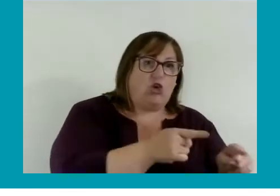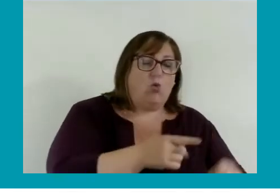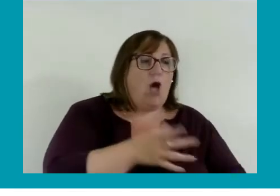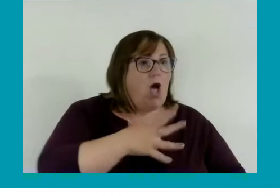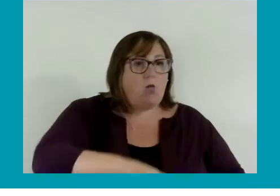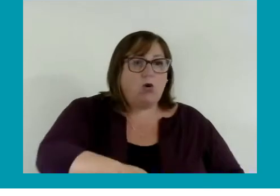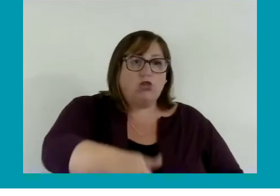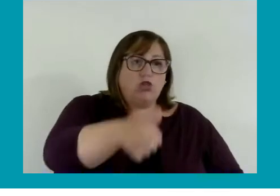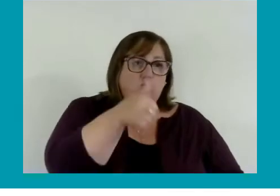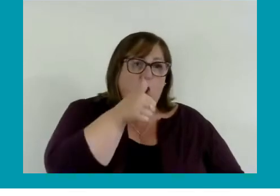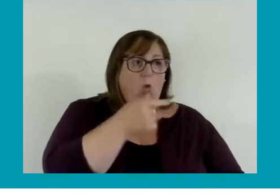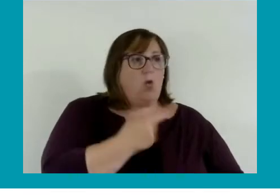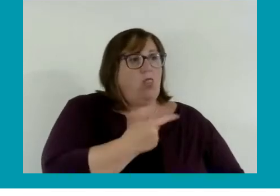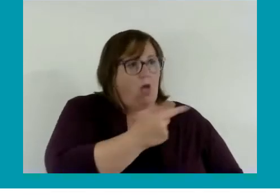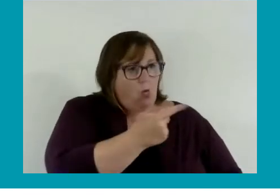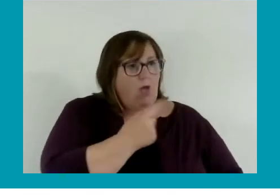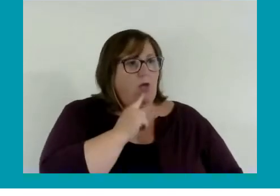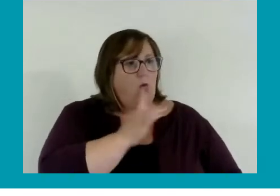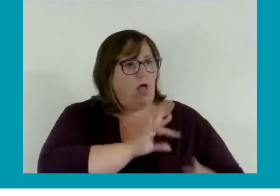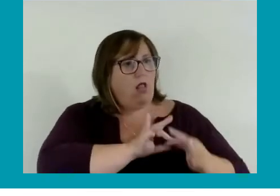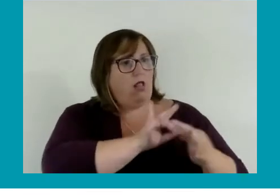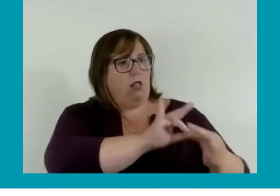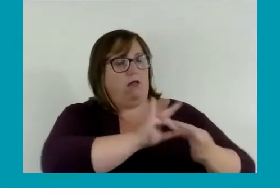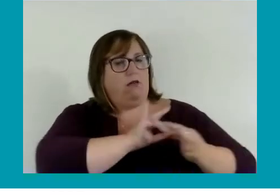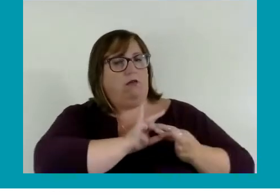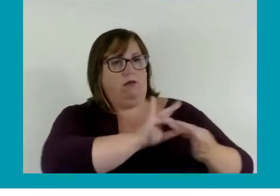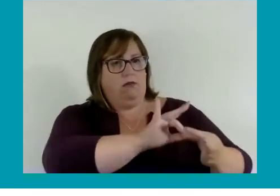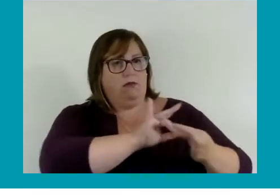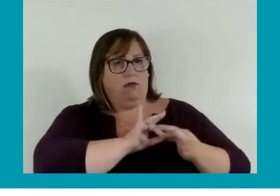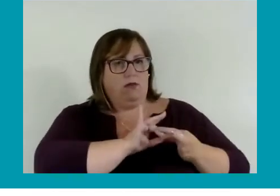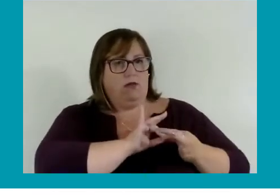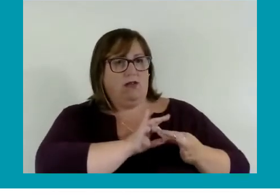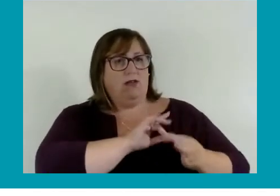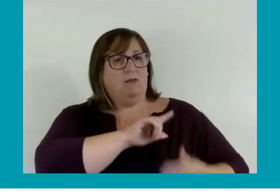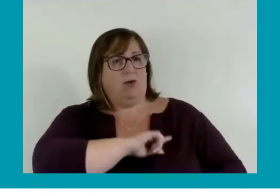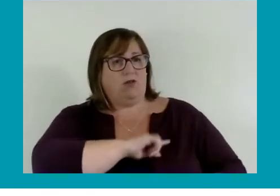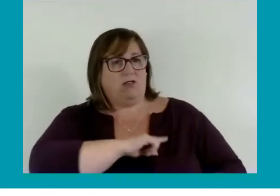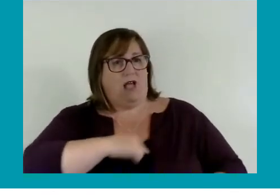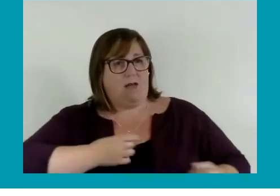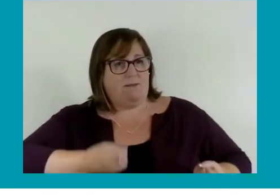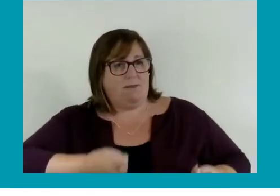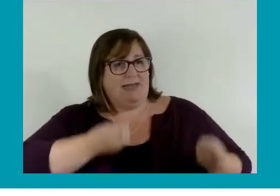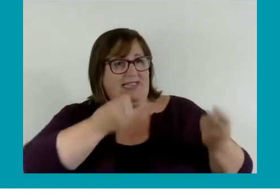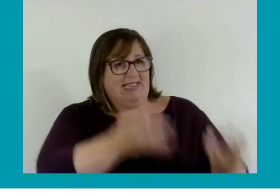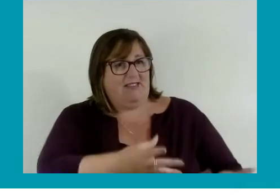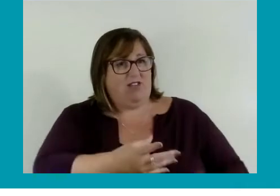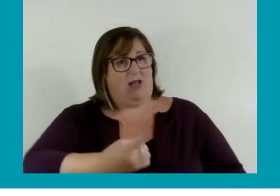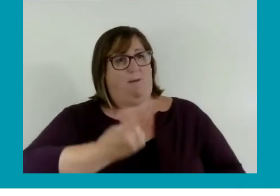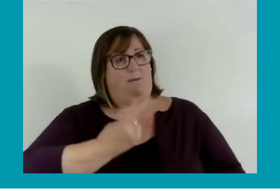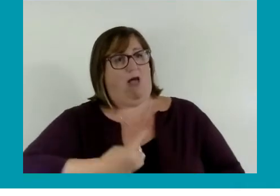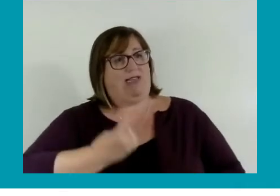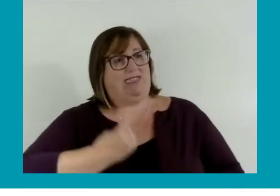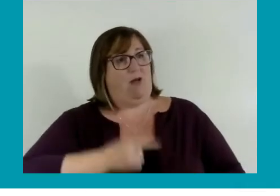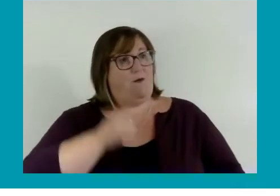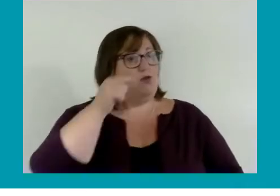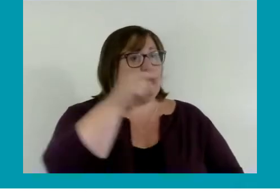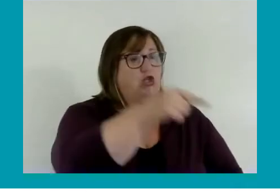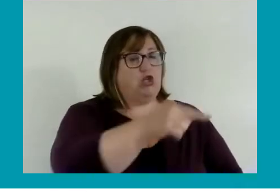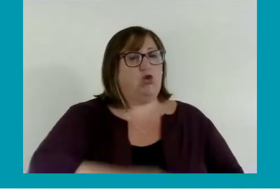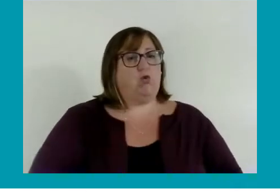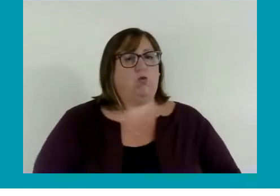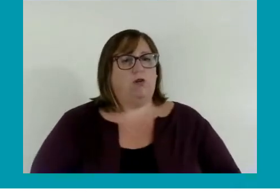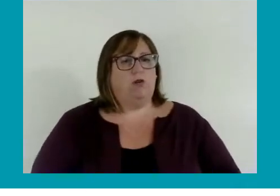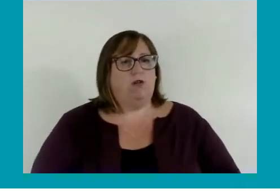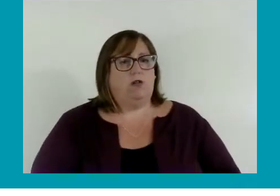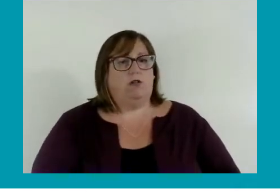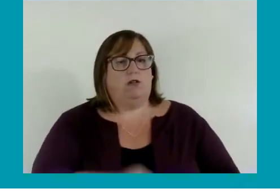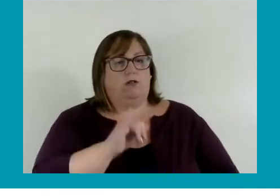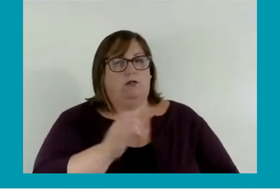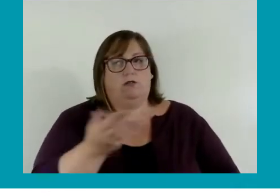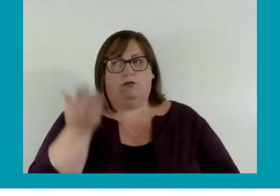that i'm investing myself and my spoons in you and after so many bad experiences um i'd come across